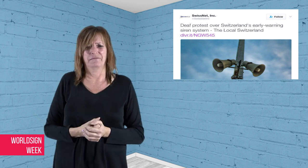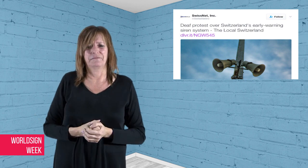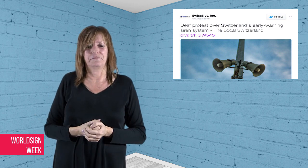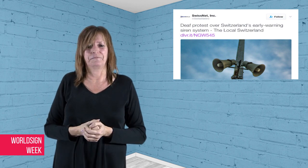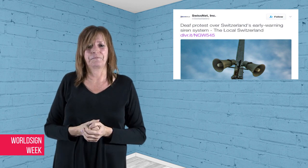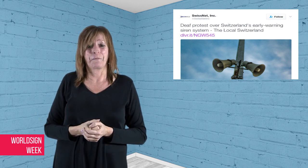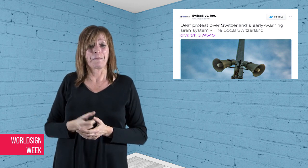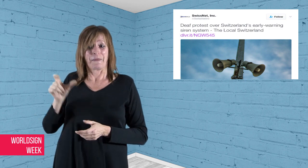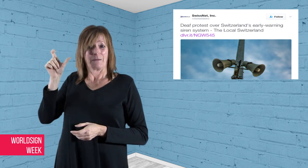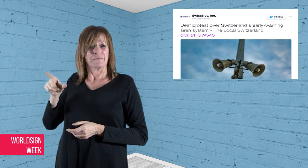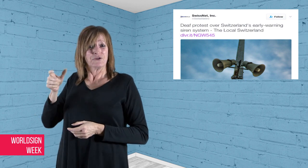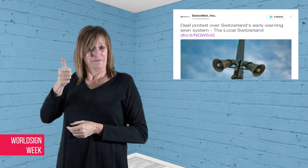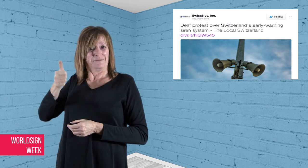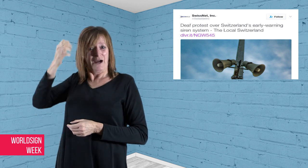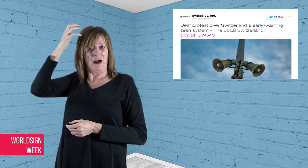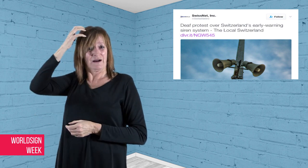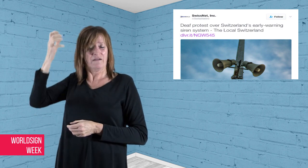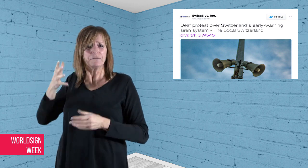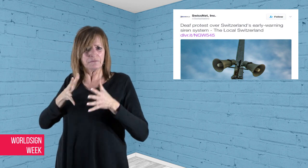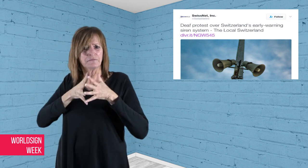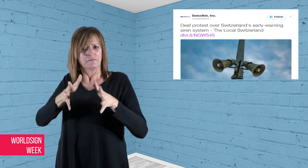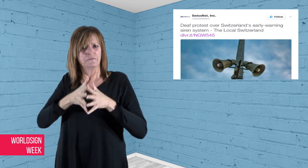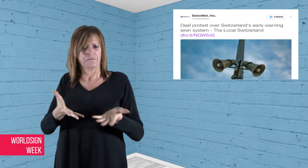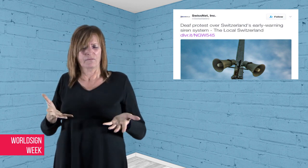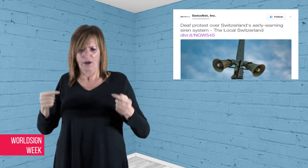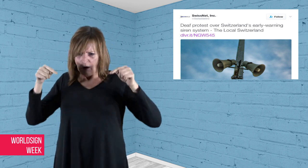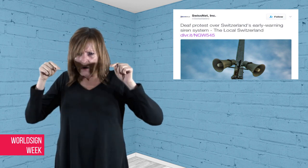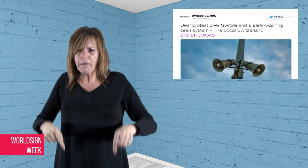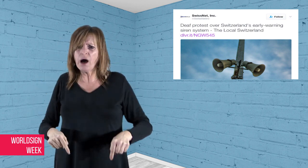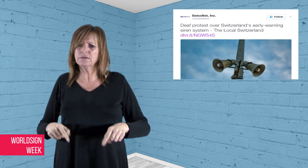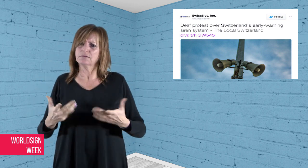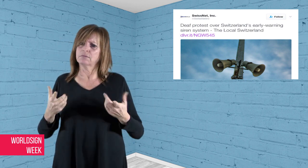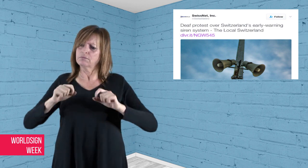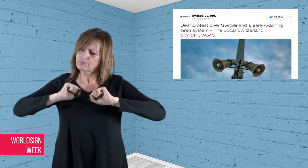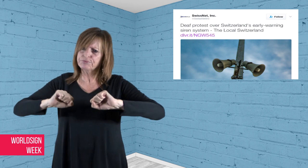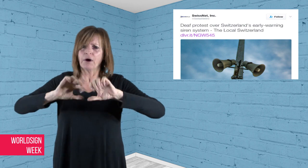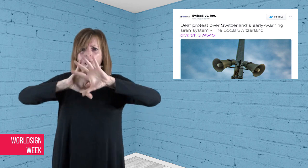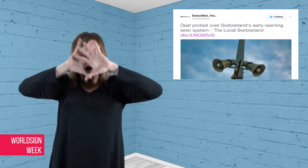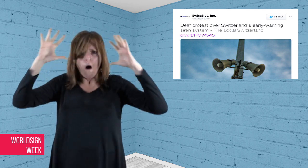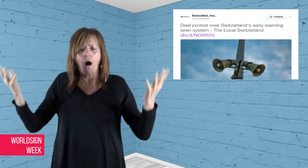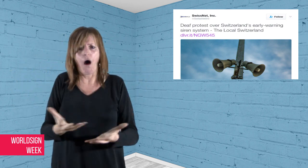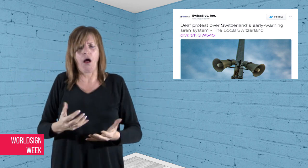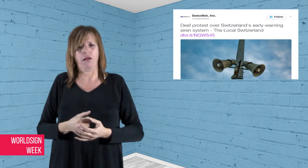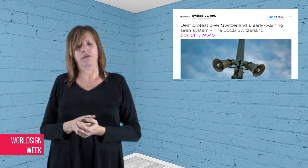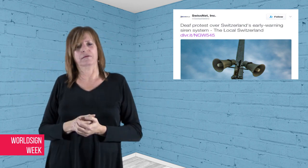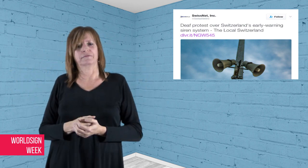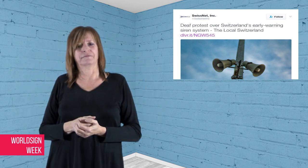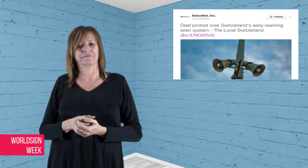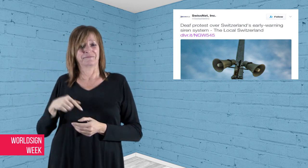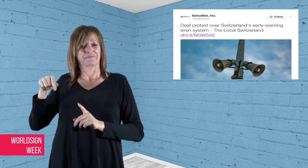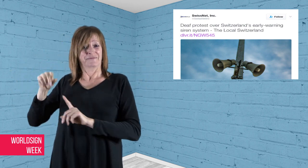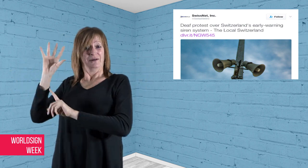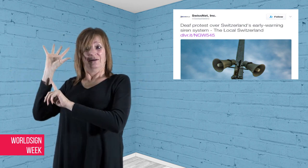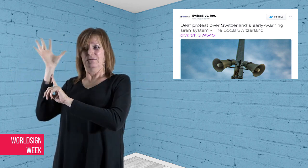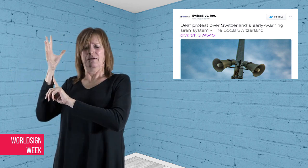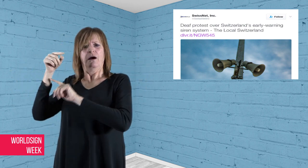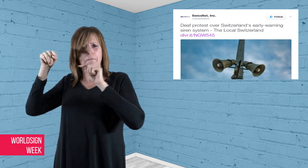protect the entire population, “We demand a system that’s accessible